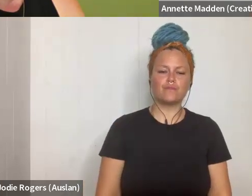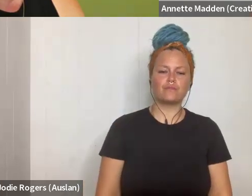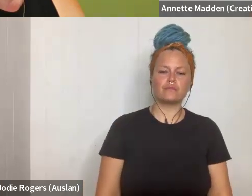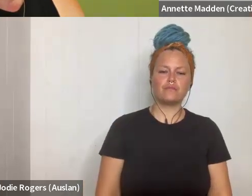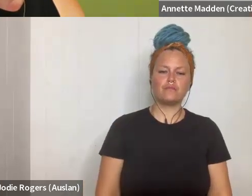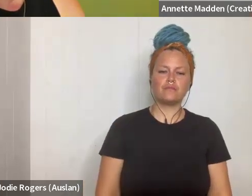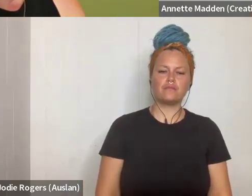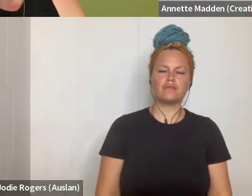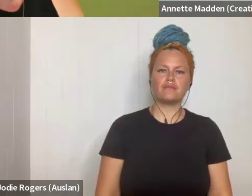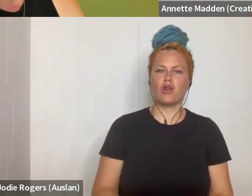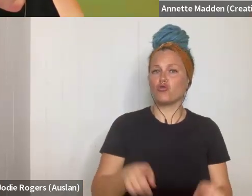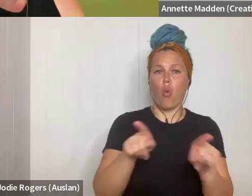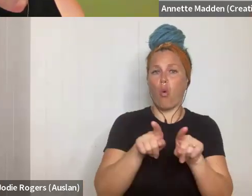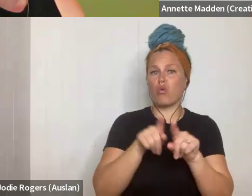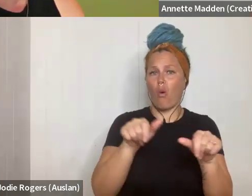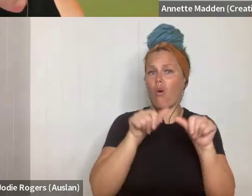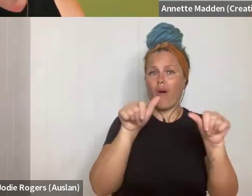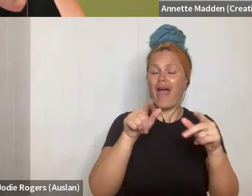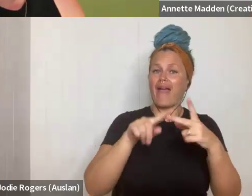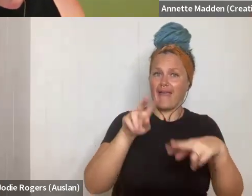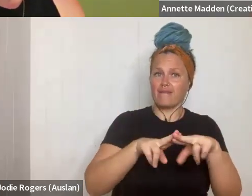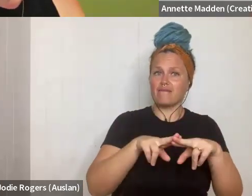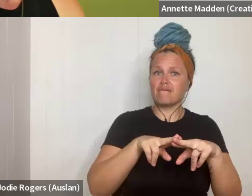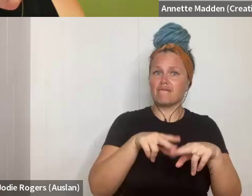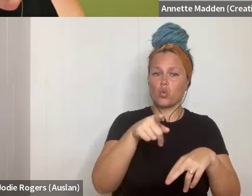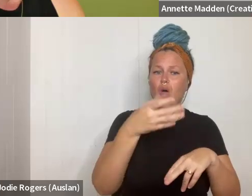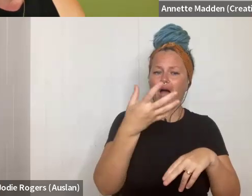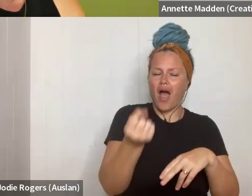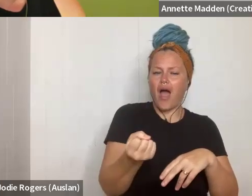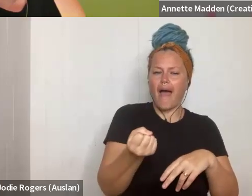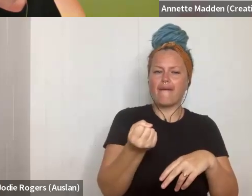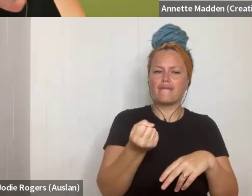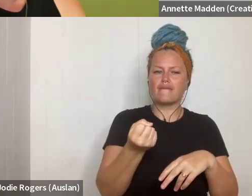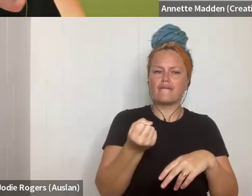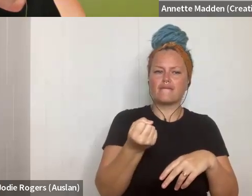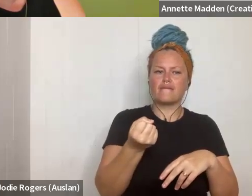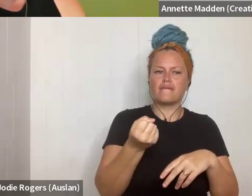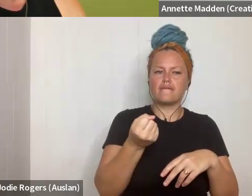may be quite different across the two years . That's OK